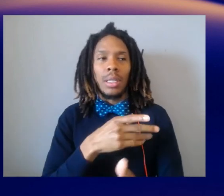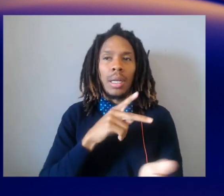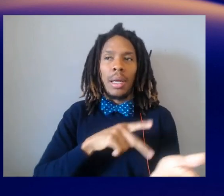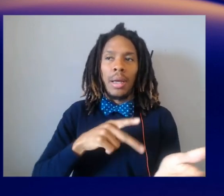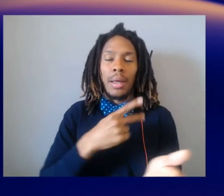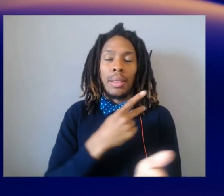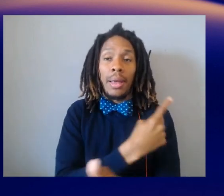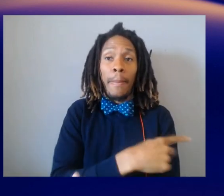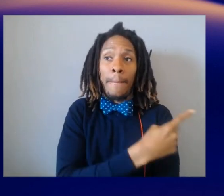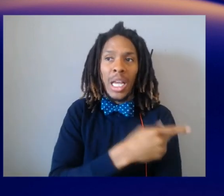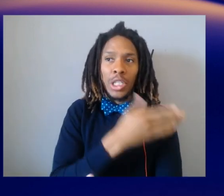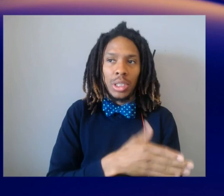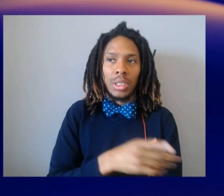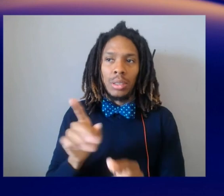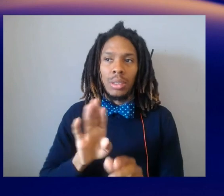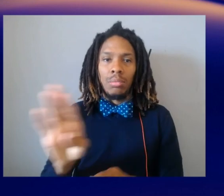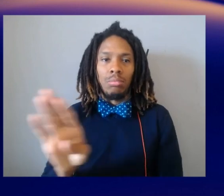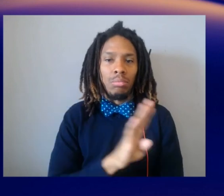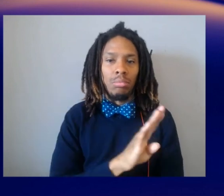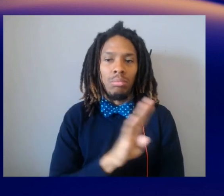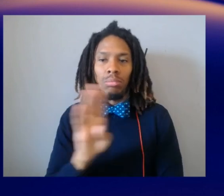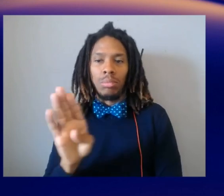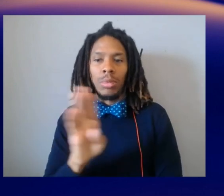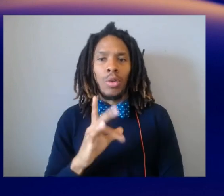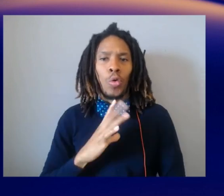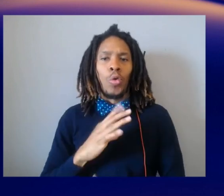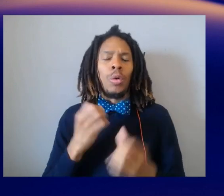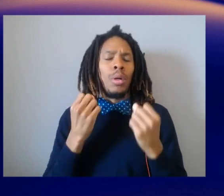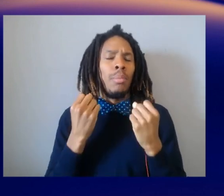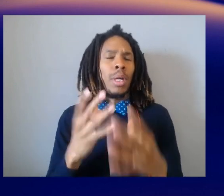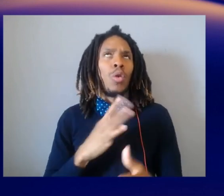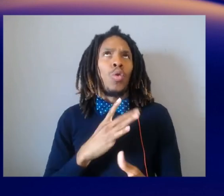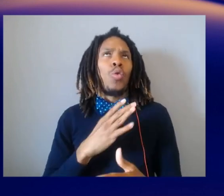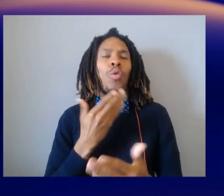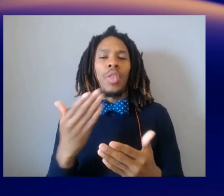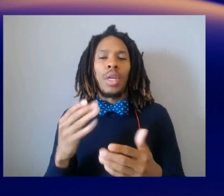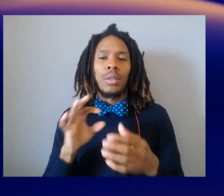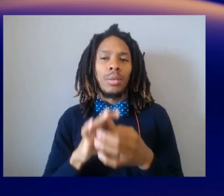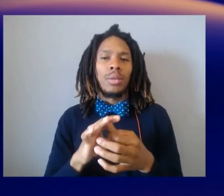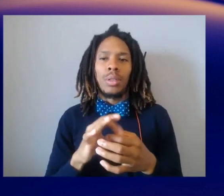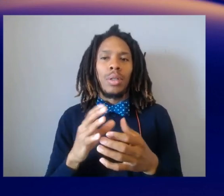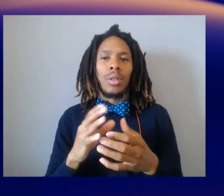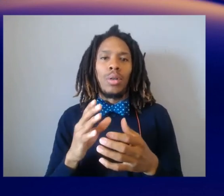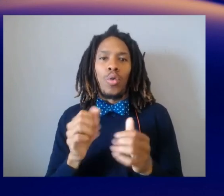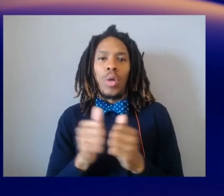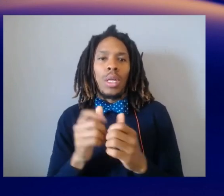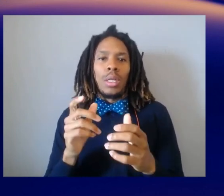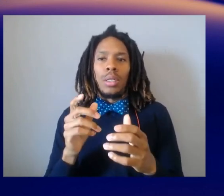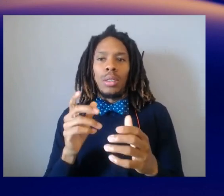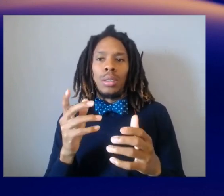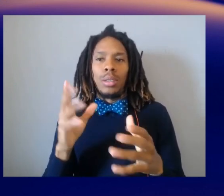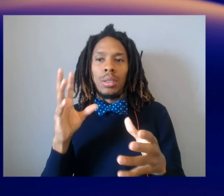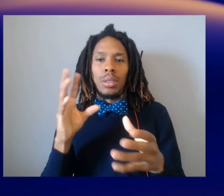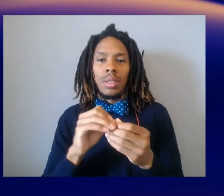So a lot of cool things you can do with the combination of Pinpoint and the Chime SDK.